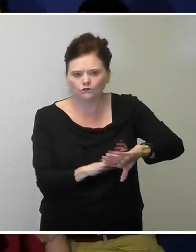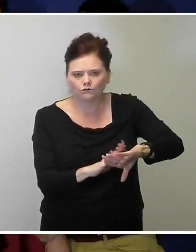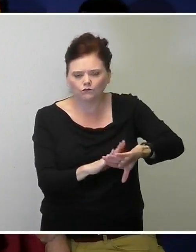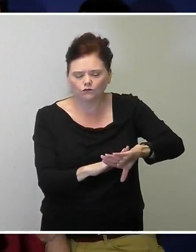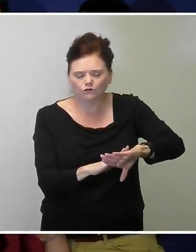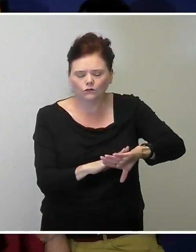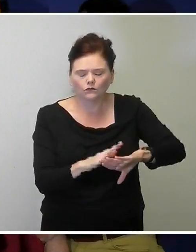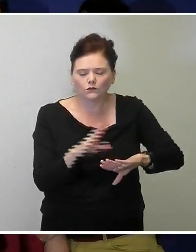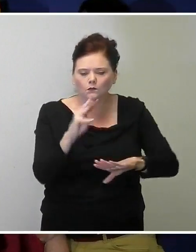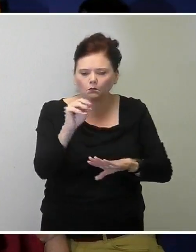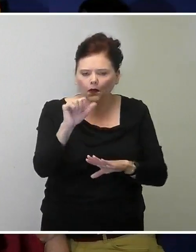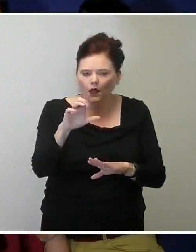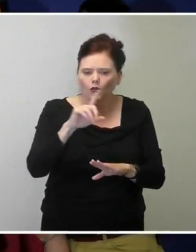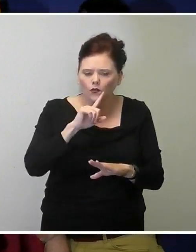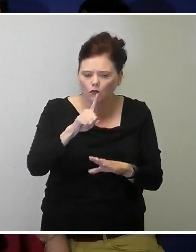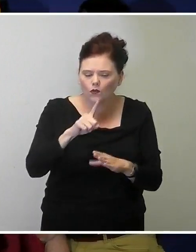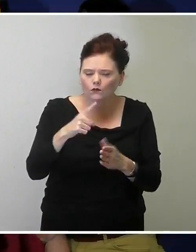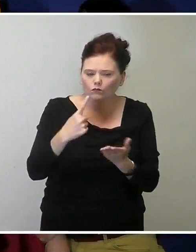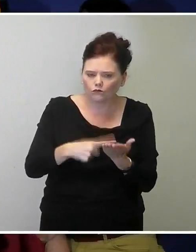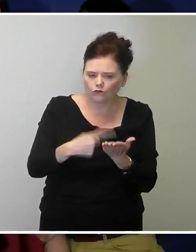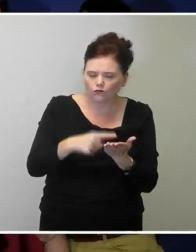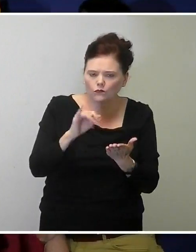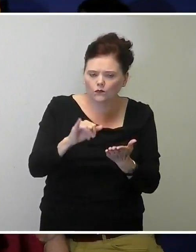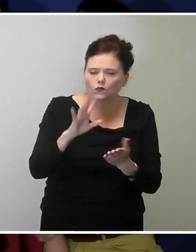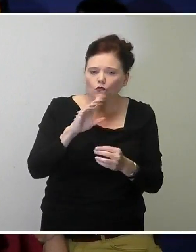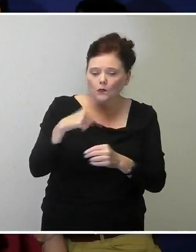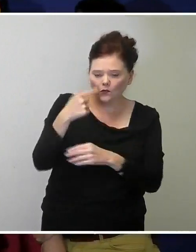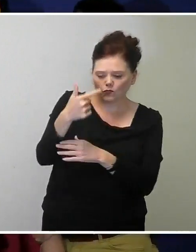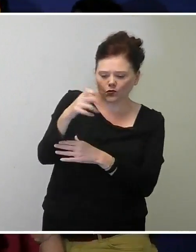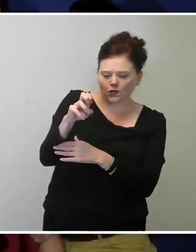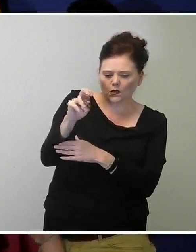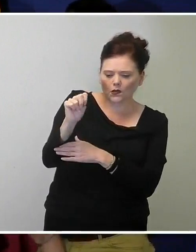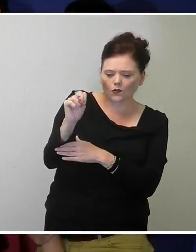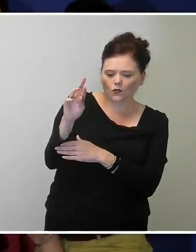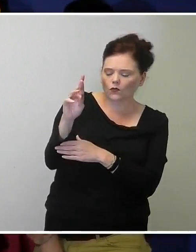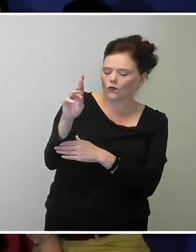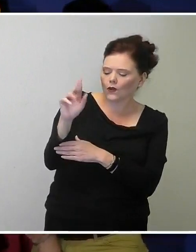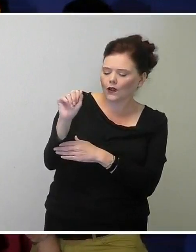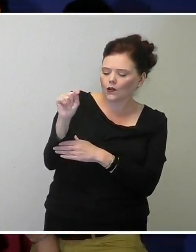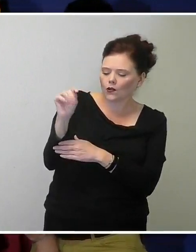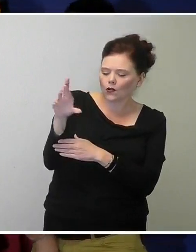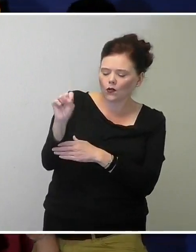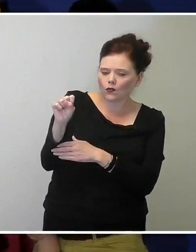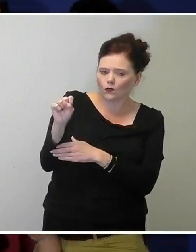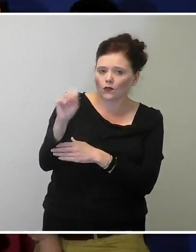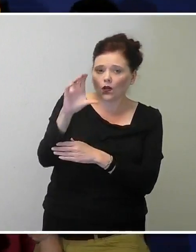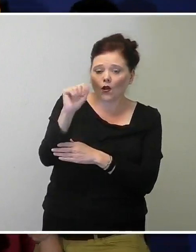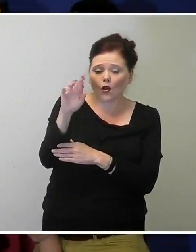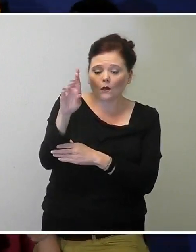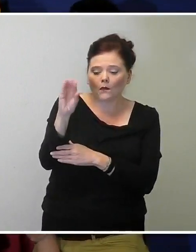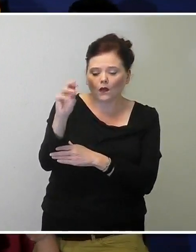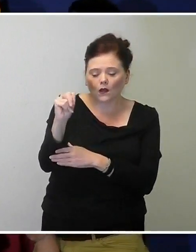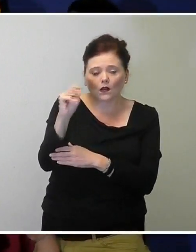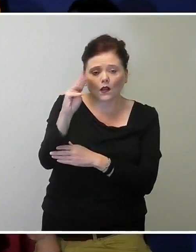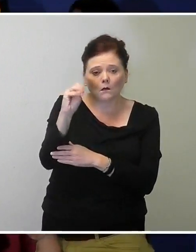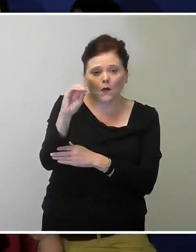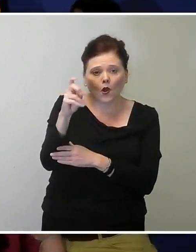COMPONENTS. LET ME GO OVER A FEW PRECAUTIONS AND MAC COVERED ONE I WANT TO